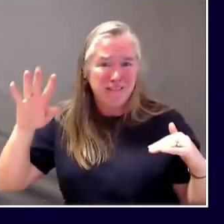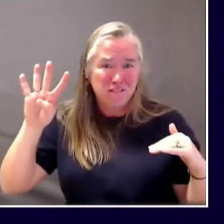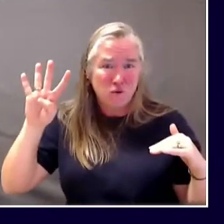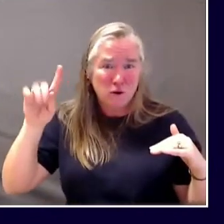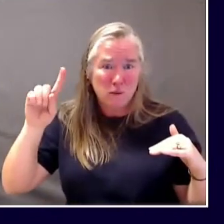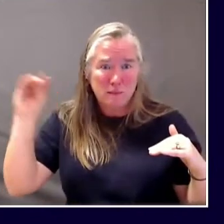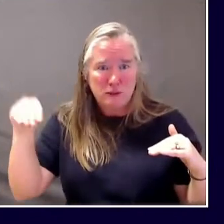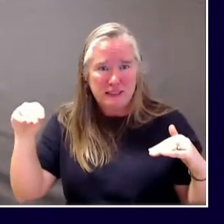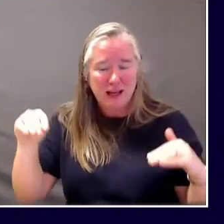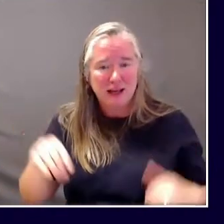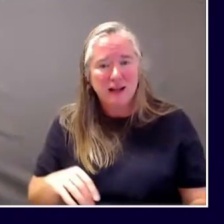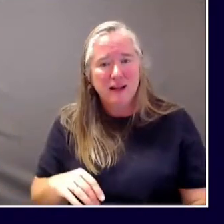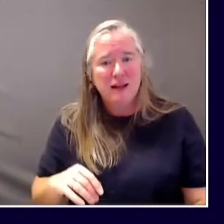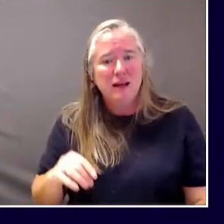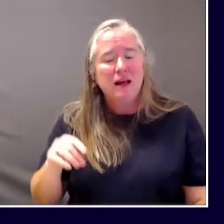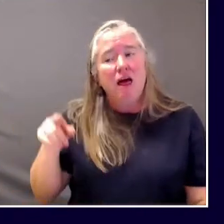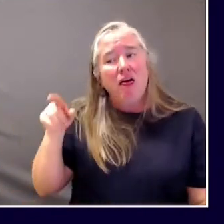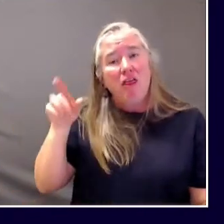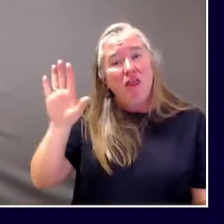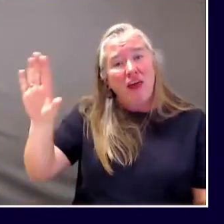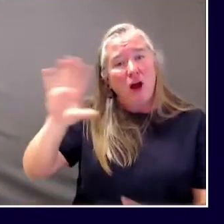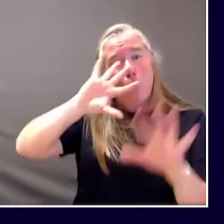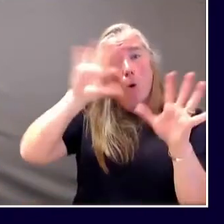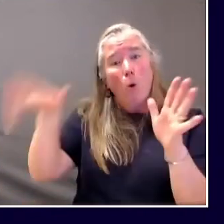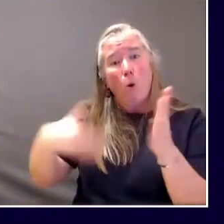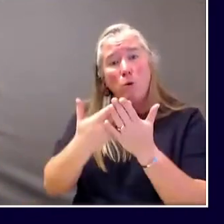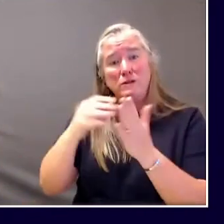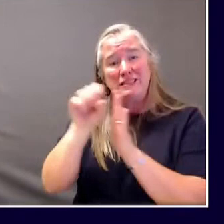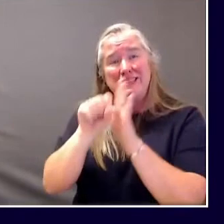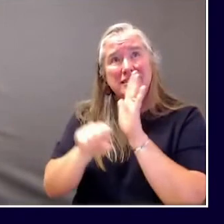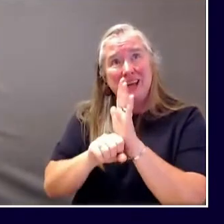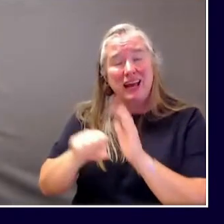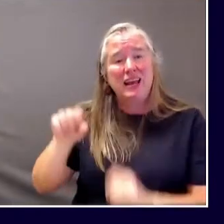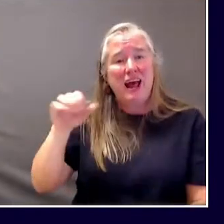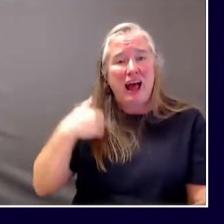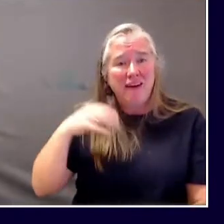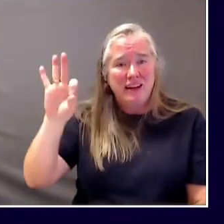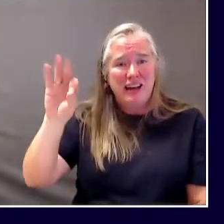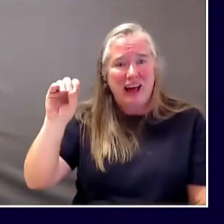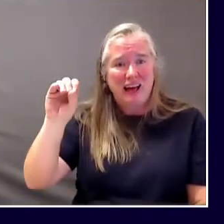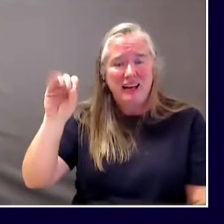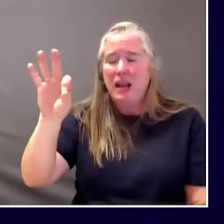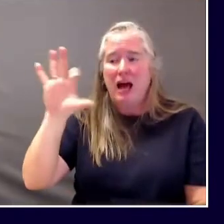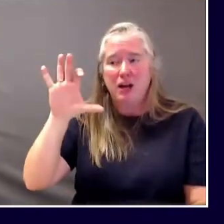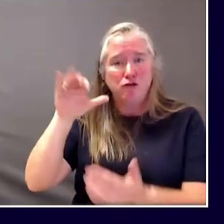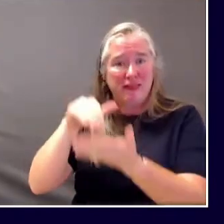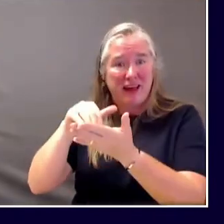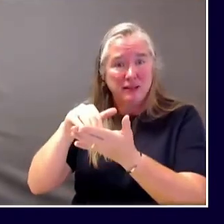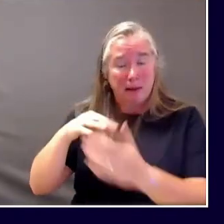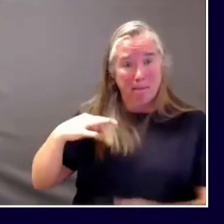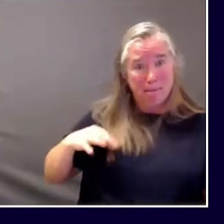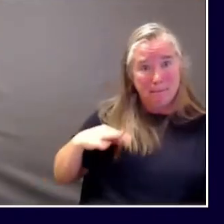hundred thousand people yet they're saying nine hundred